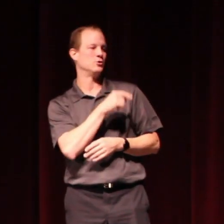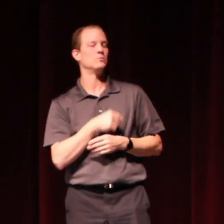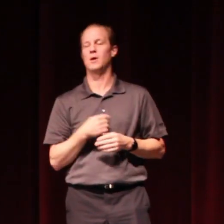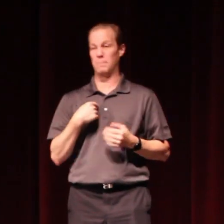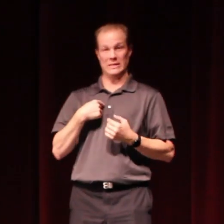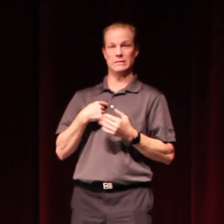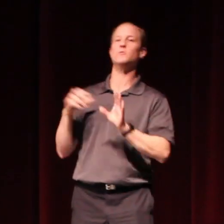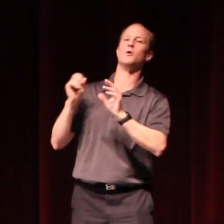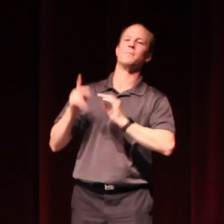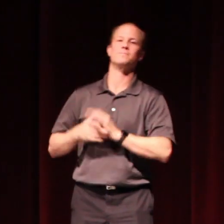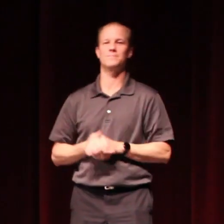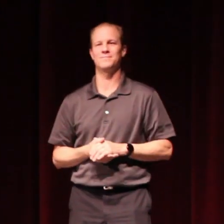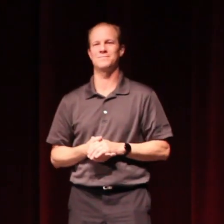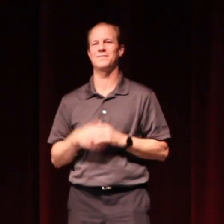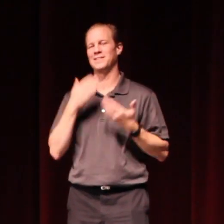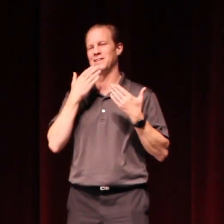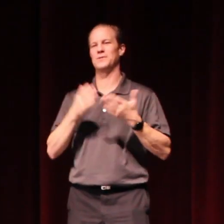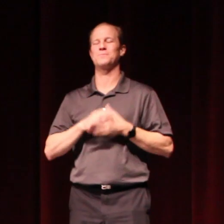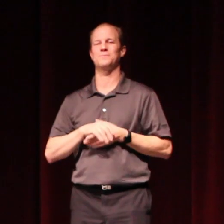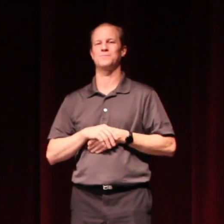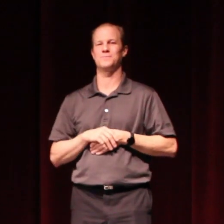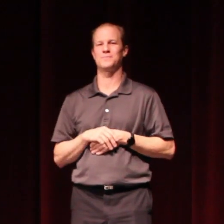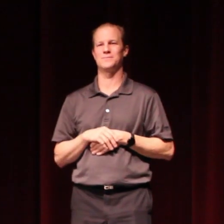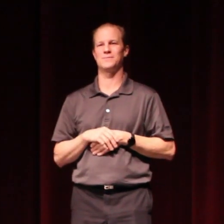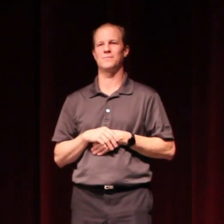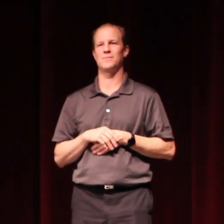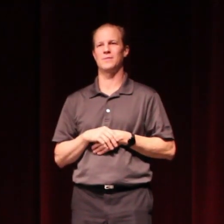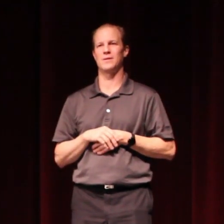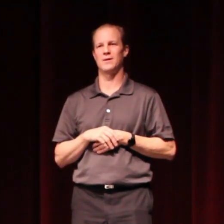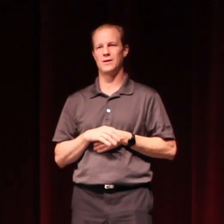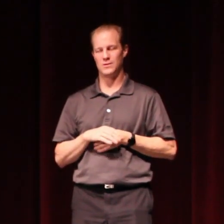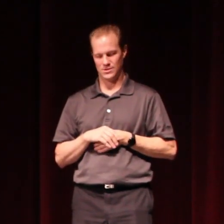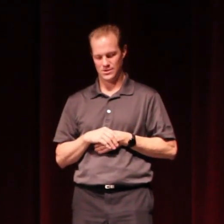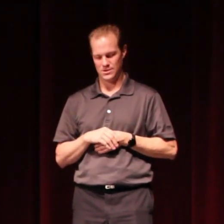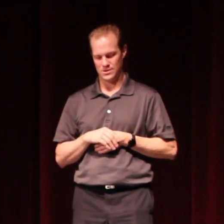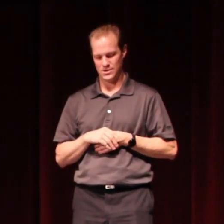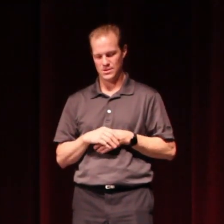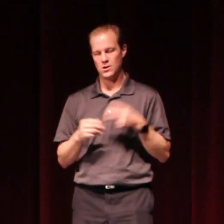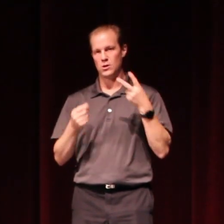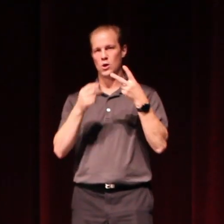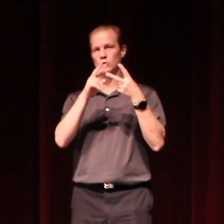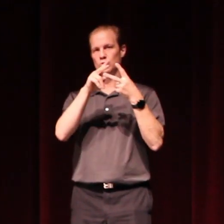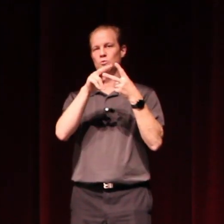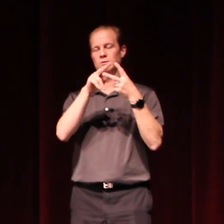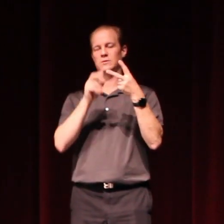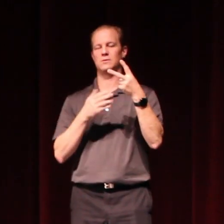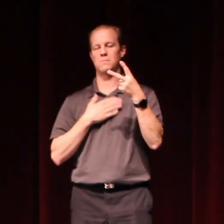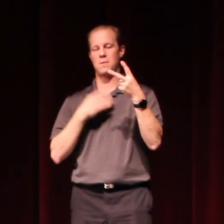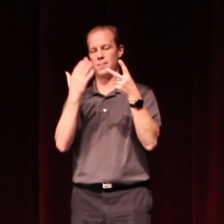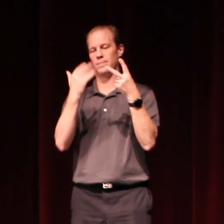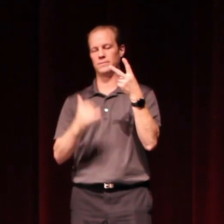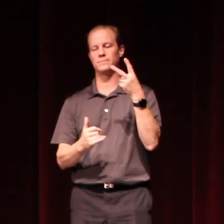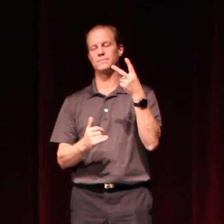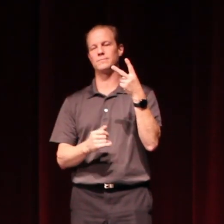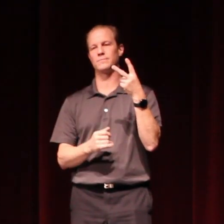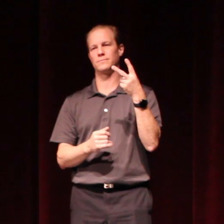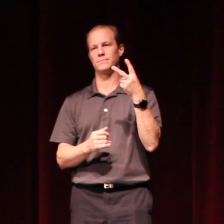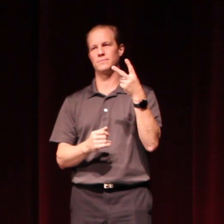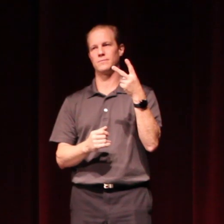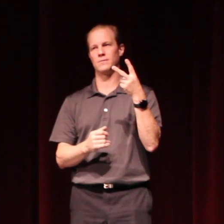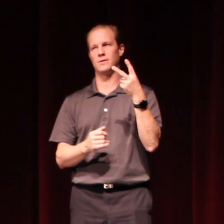Thank you, yeah, two of the things on my list, and these may be pie in the sky,